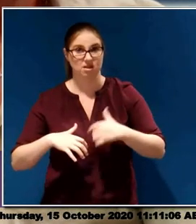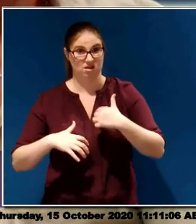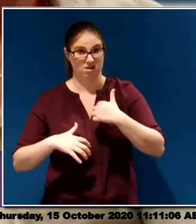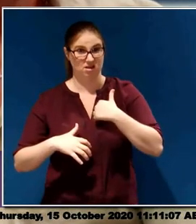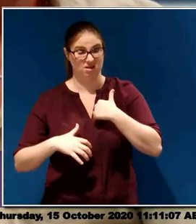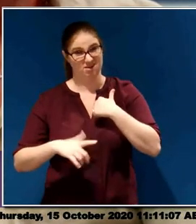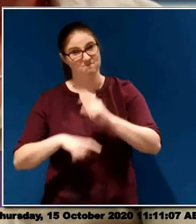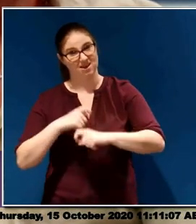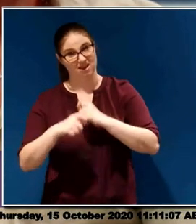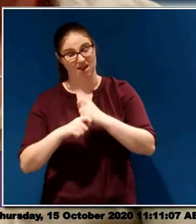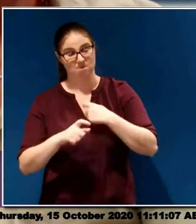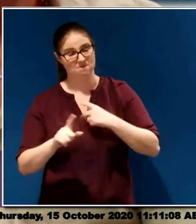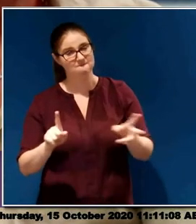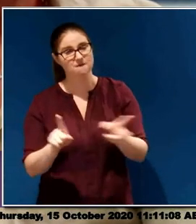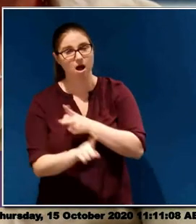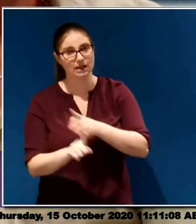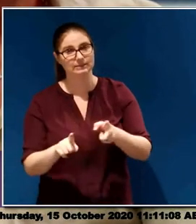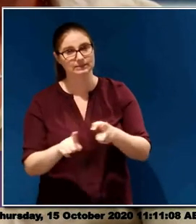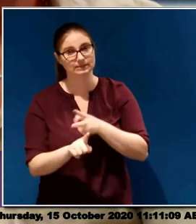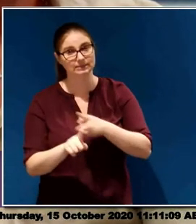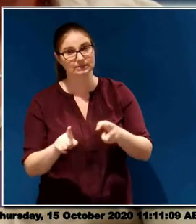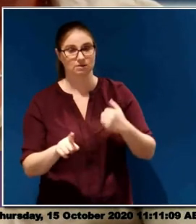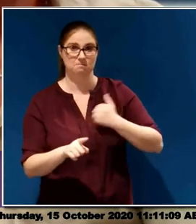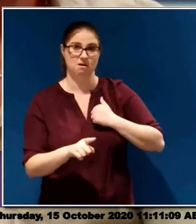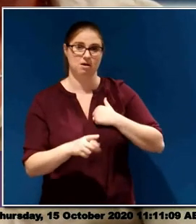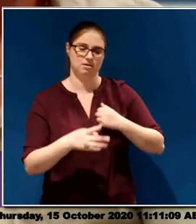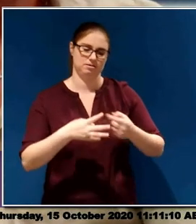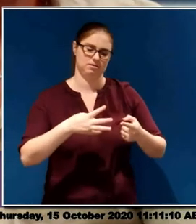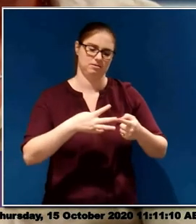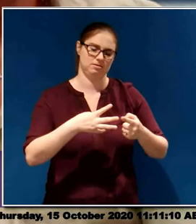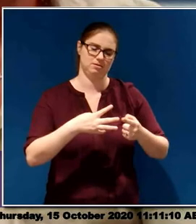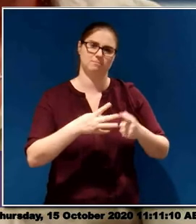middle brother, had to pin me down on to the ground and lay on top of me because